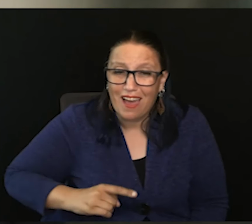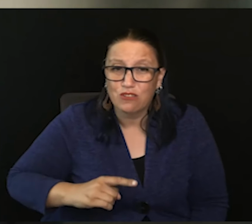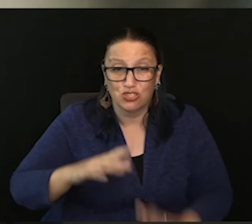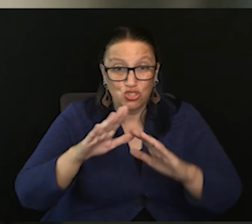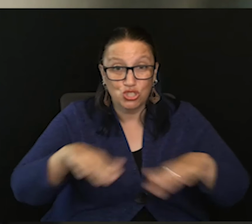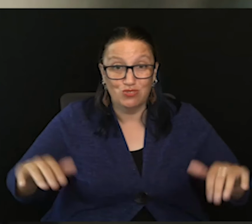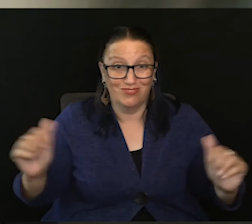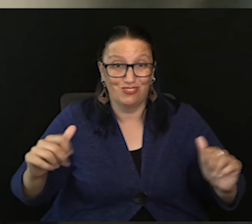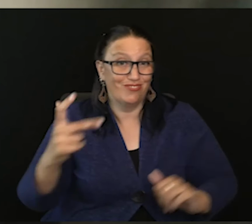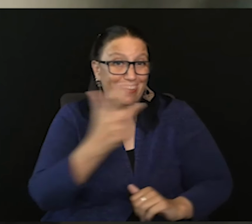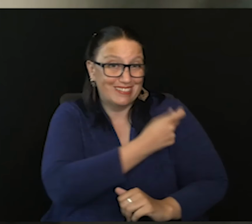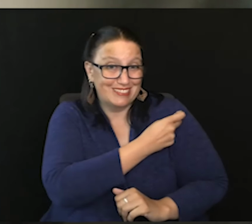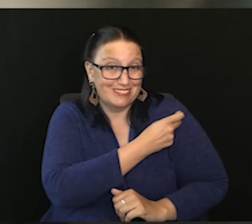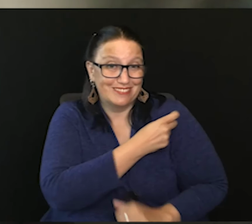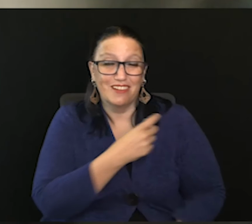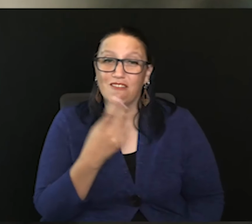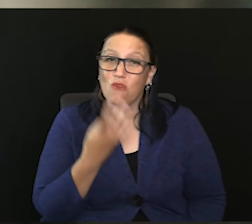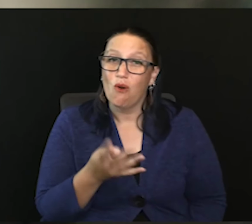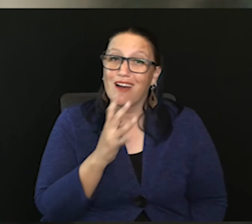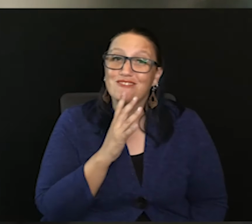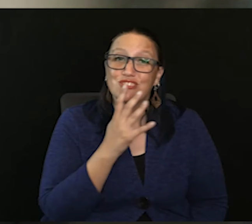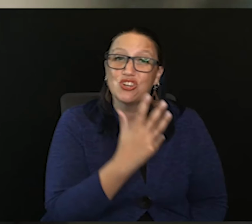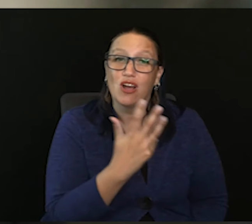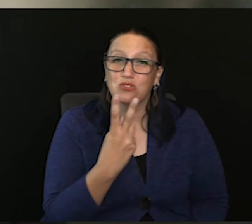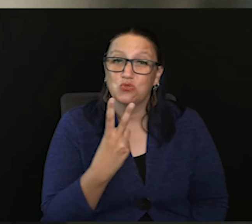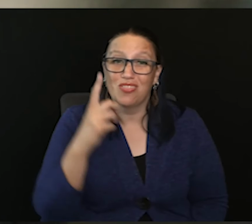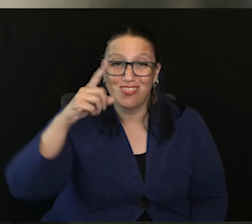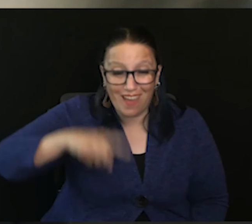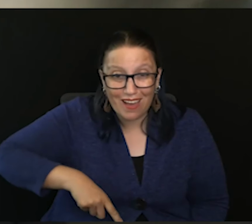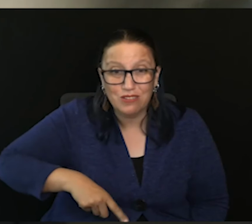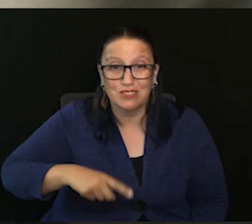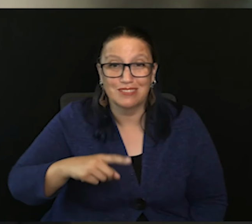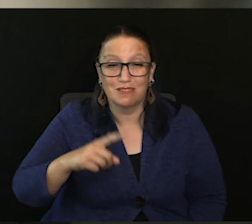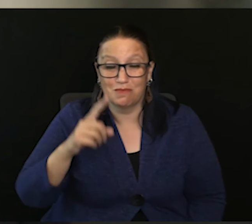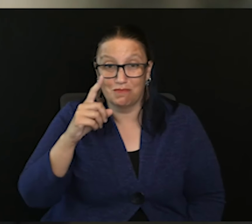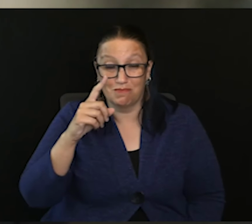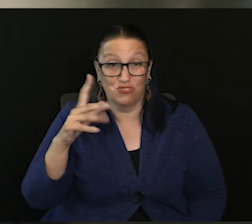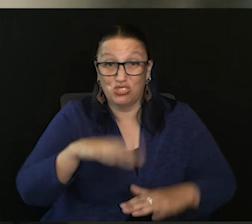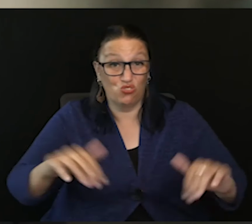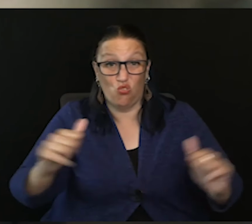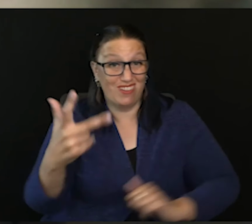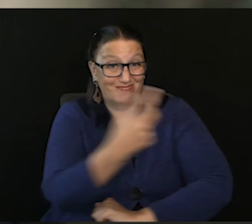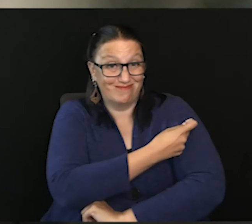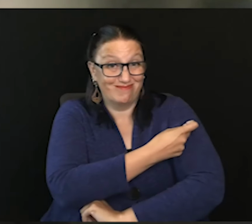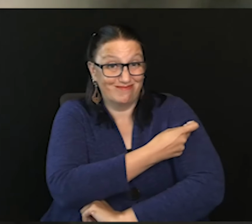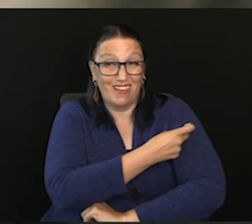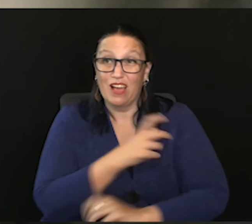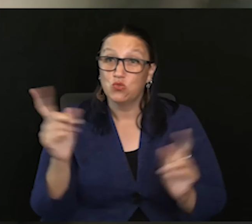We're at 492,000 doses delivered and about 10 am this morning we will have passed